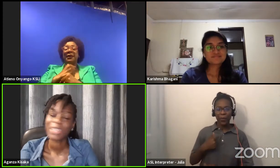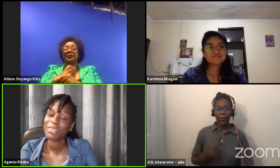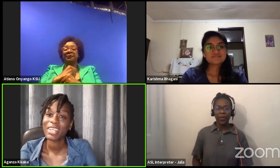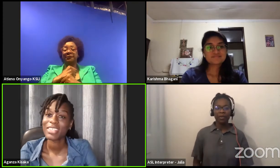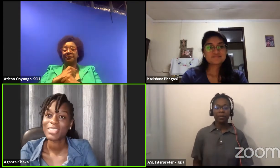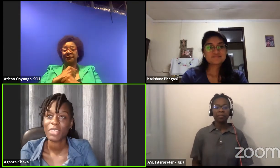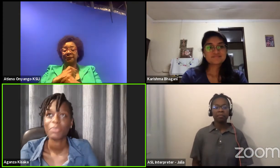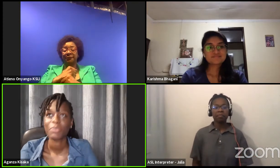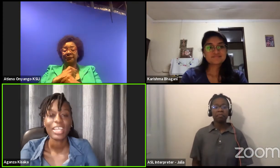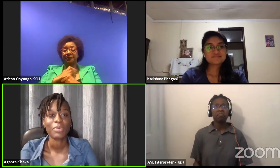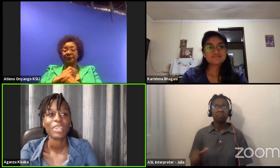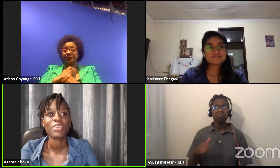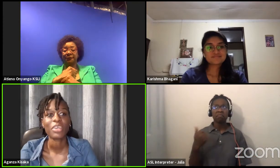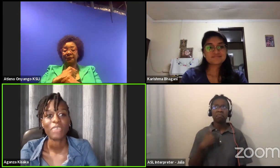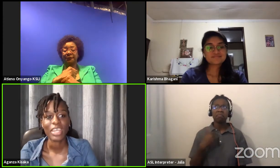What else do I do? Write, why do I write?